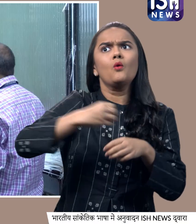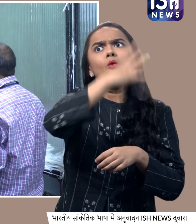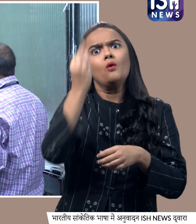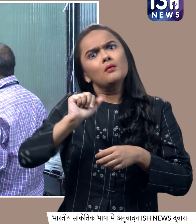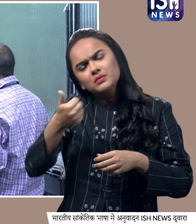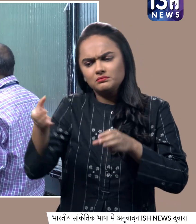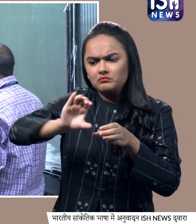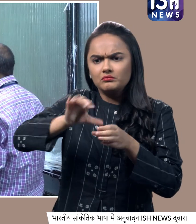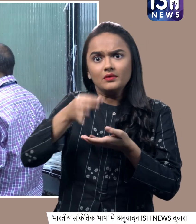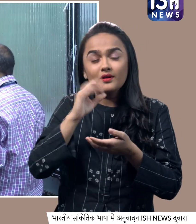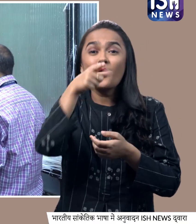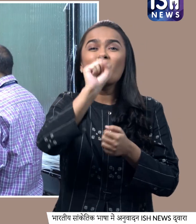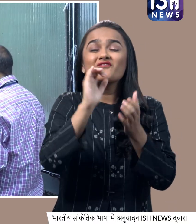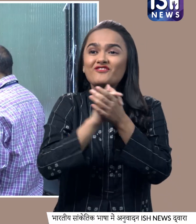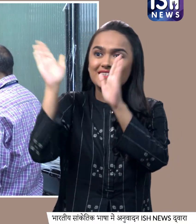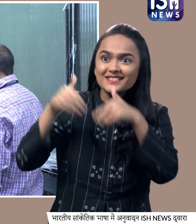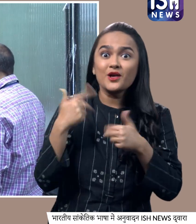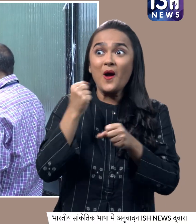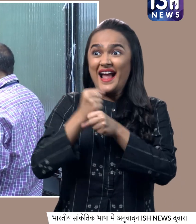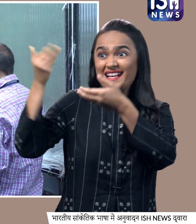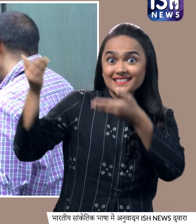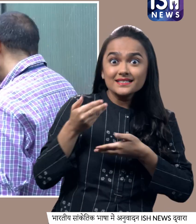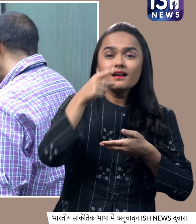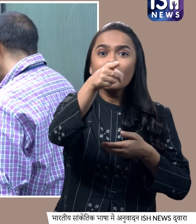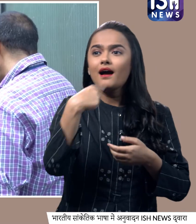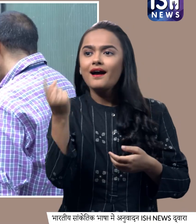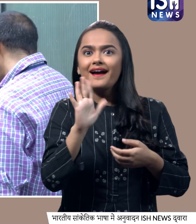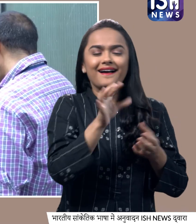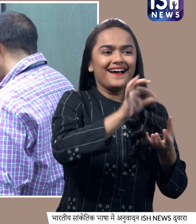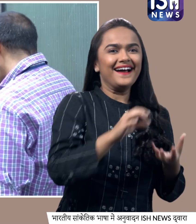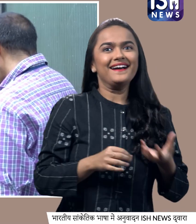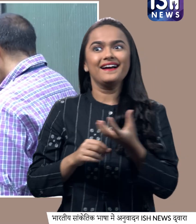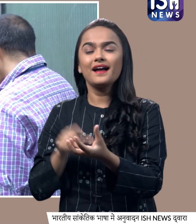The next time your friends and family come over, make them taste it too